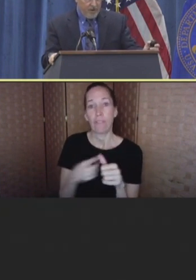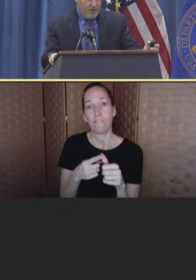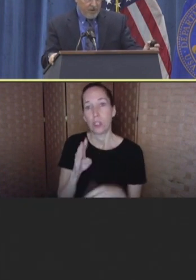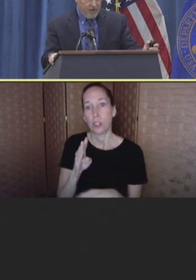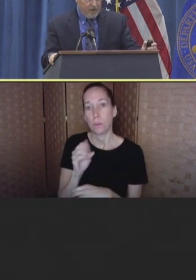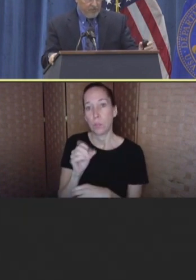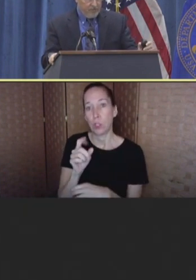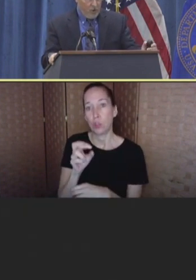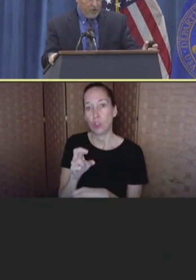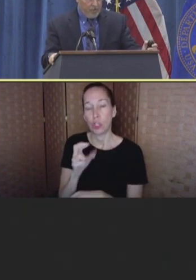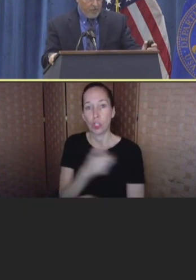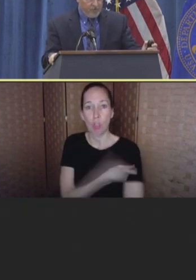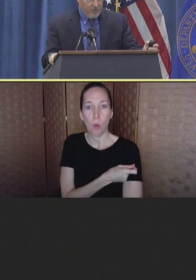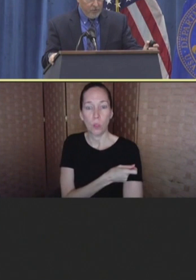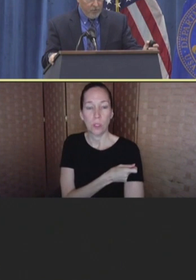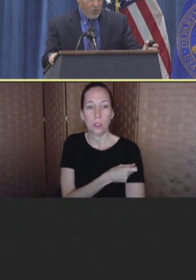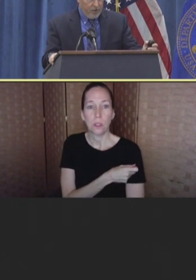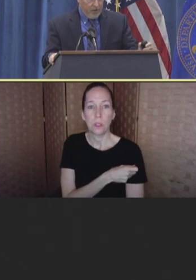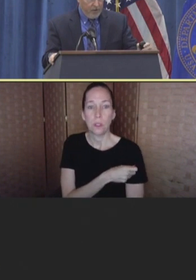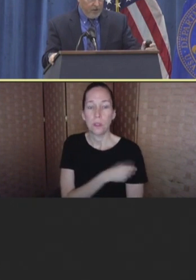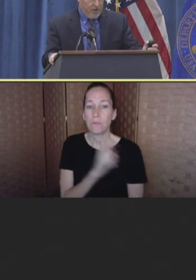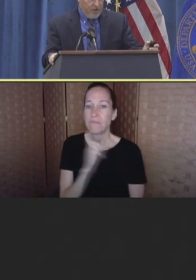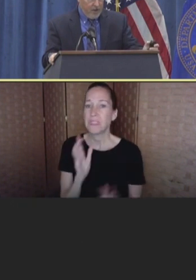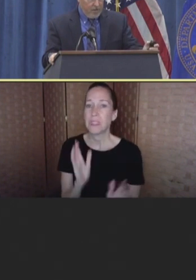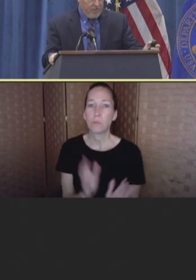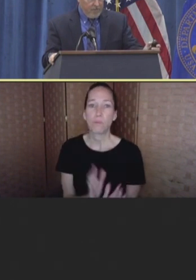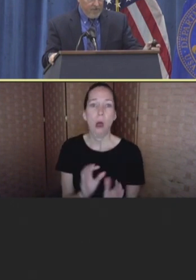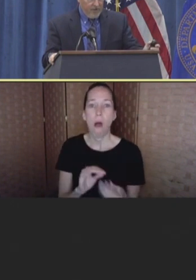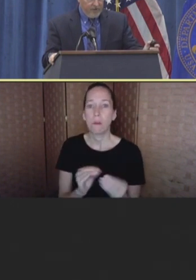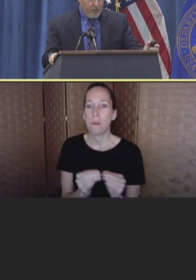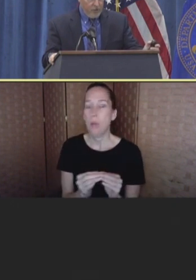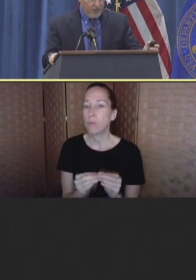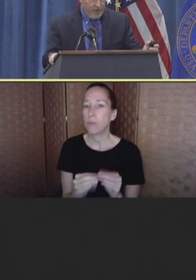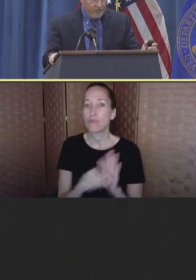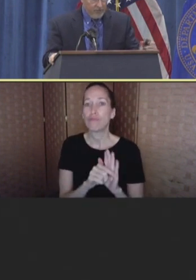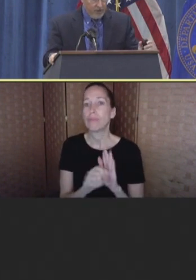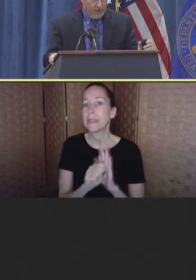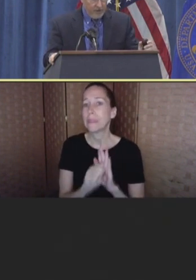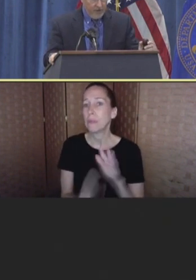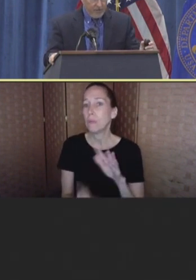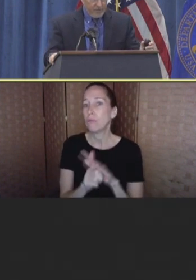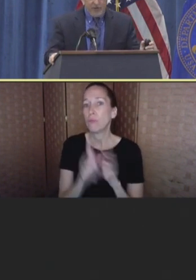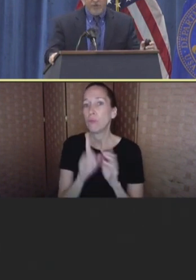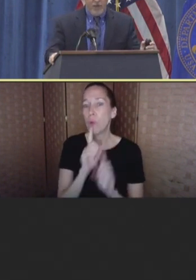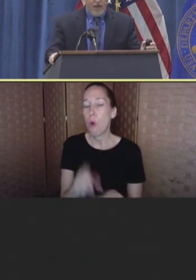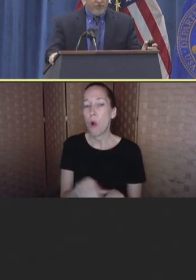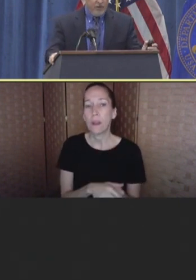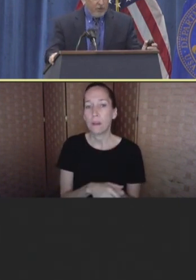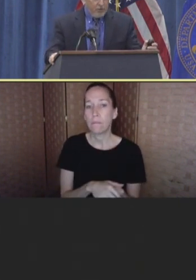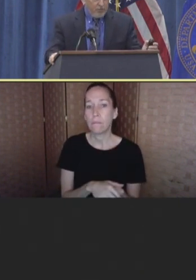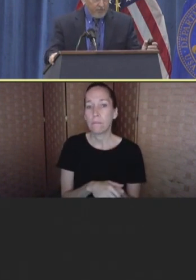Again, small numbers reported. Very few that ended up admitted to the ICU.